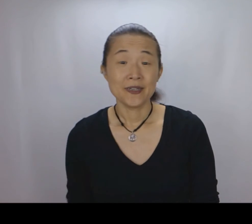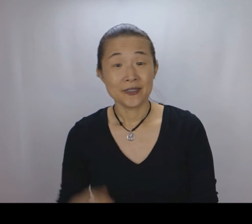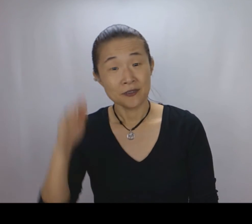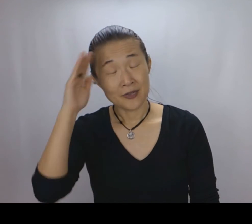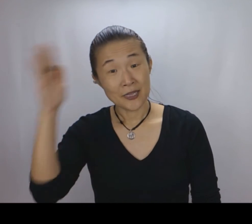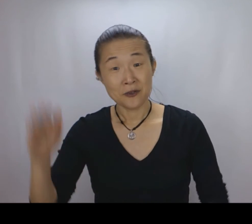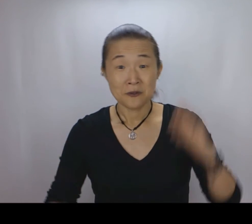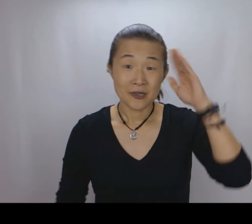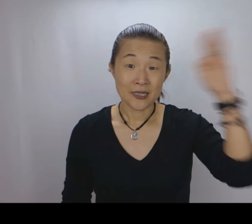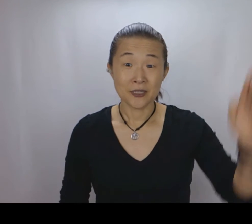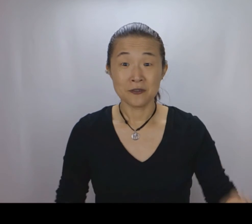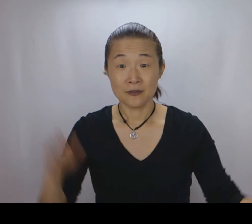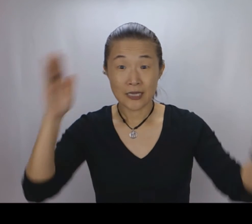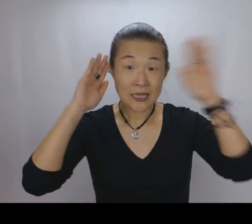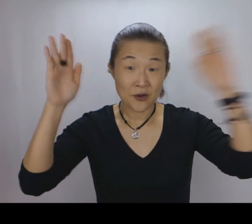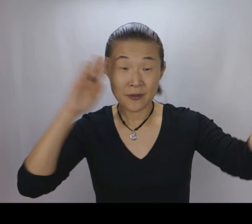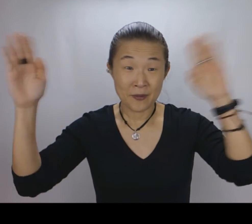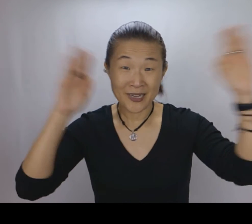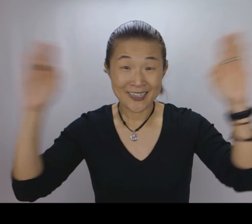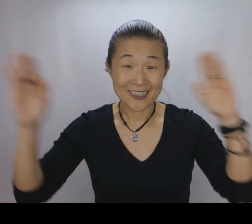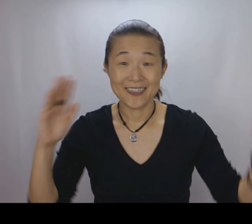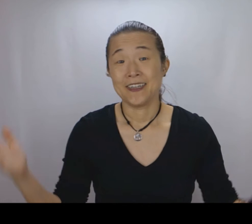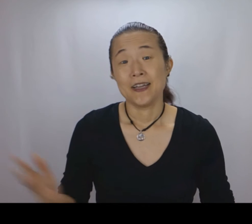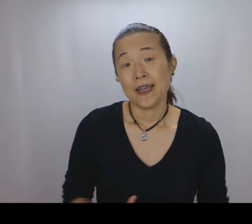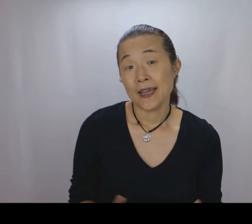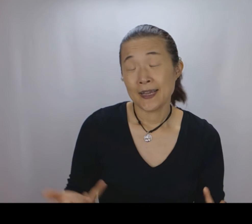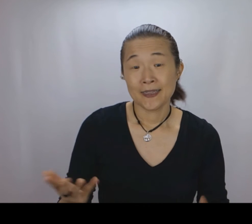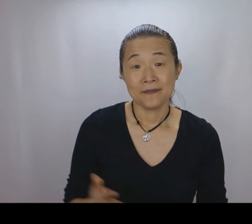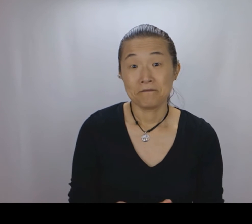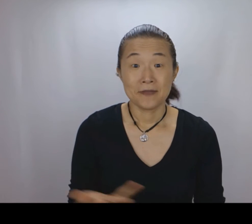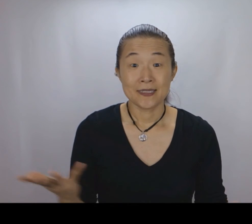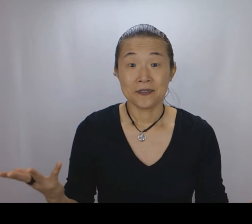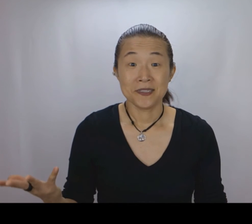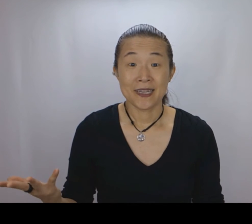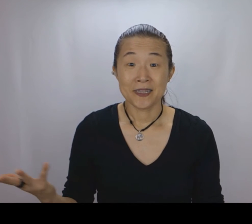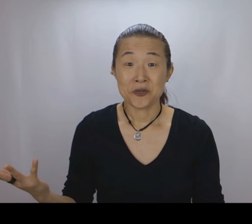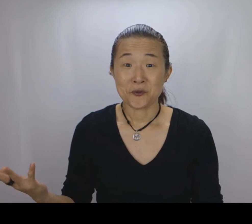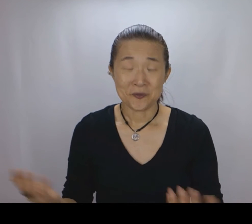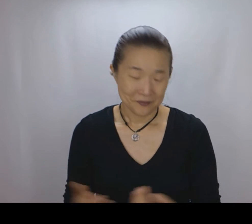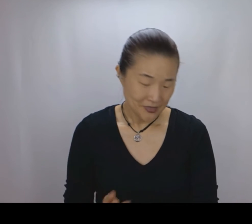You can do hello, hello, hello everybody! And that's how you say hello.